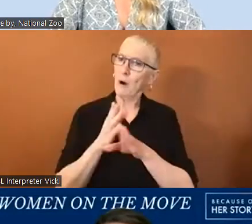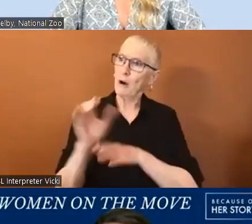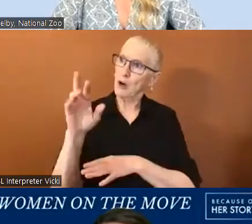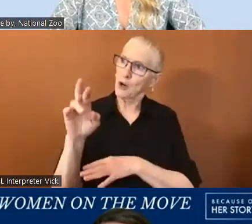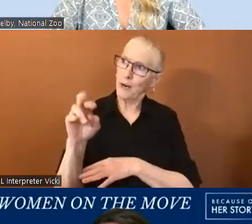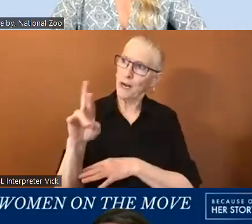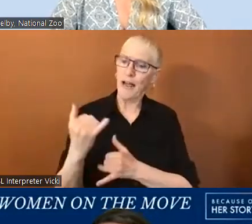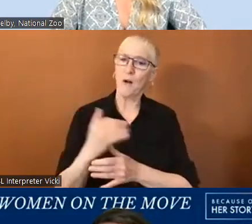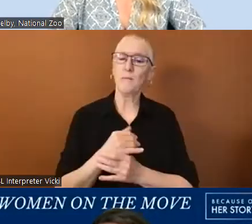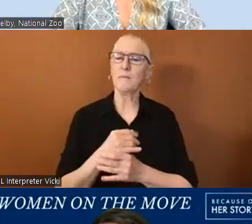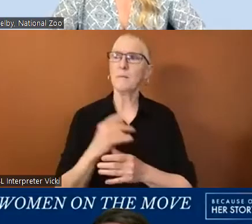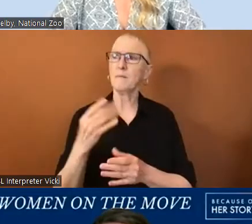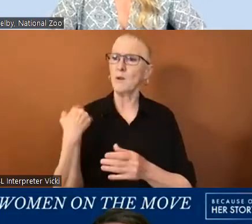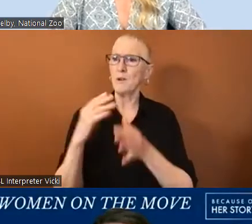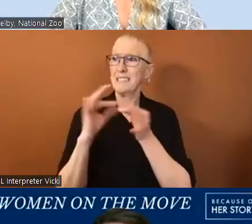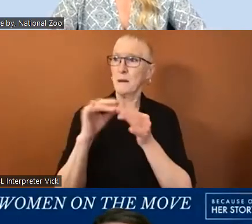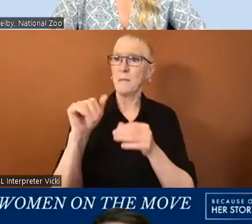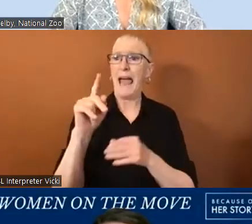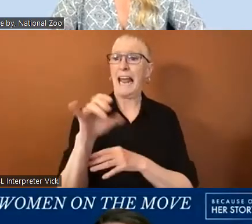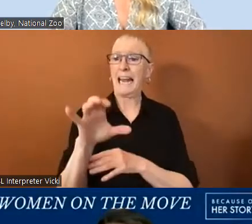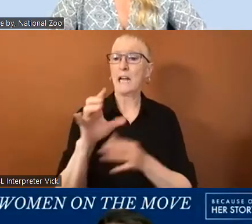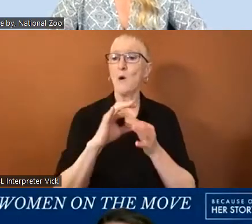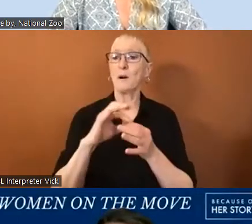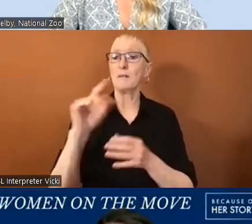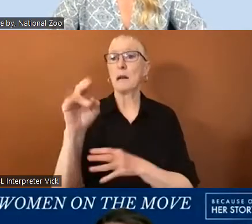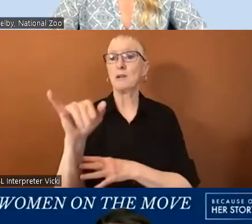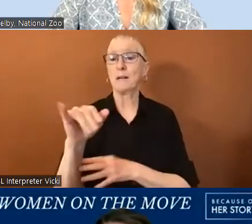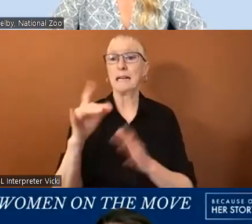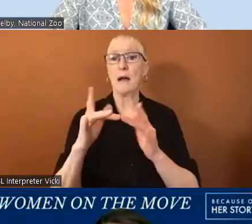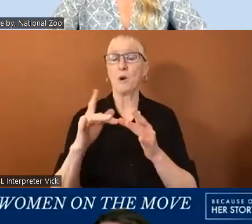You mentioned earlier the Atlantic Cooperative Telemetry Network collects data on many different